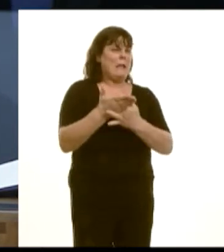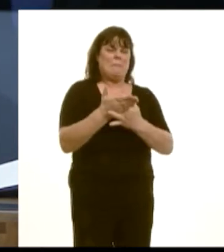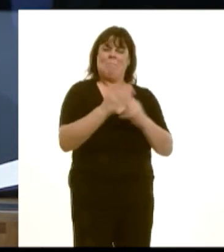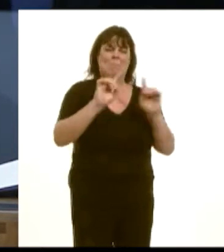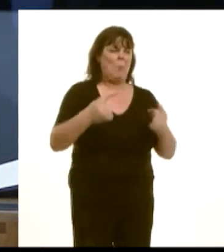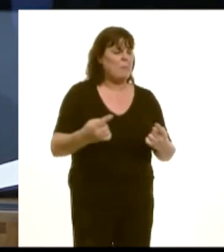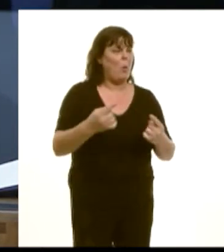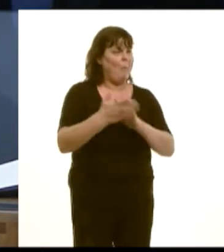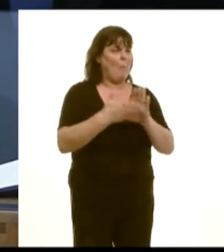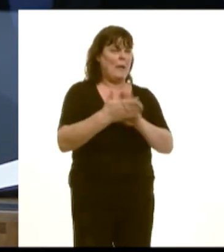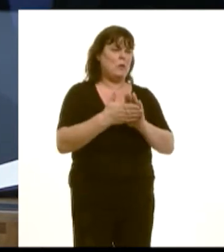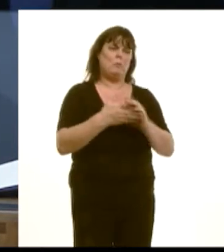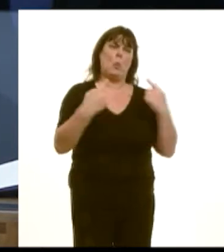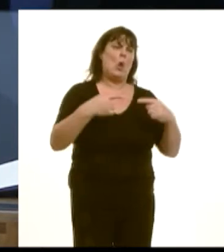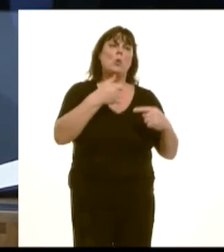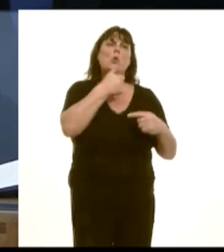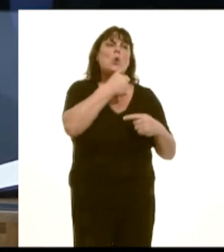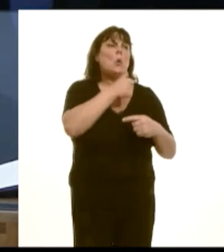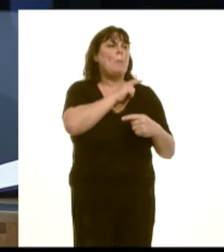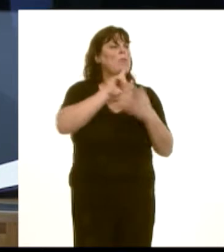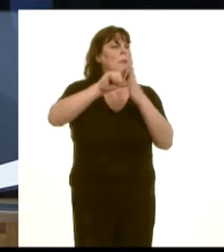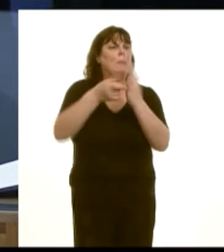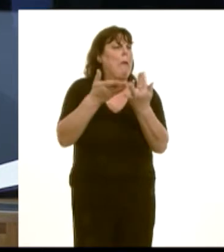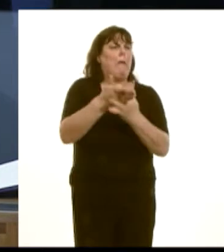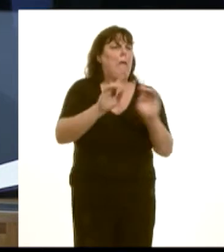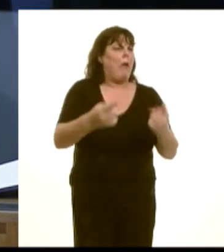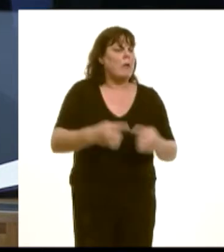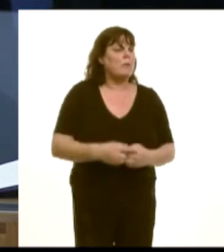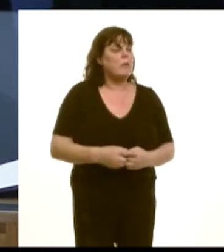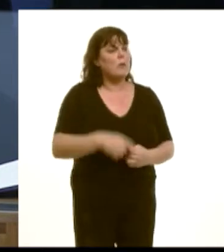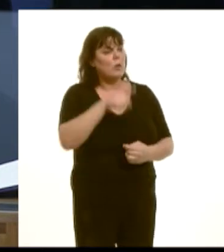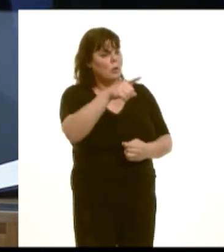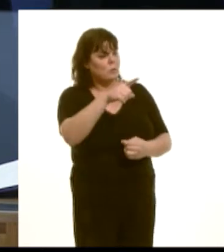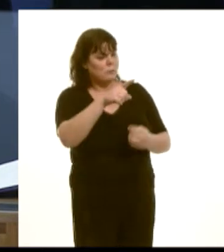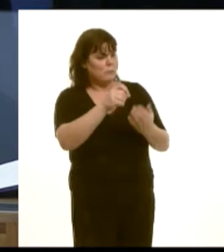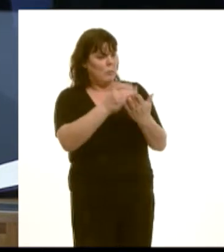What planning will your Government undertake to make sure that there are necessary replacements